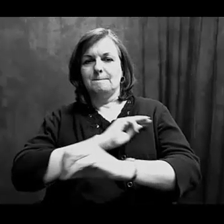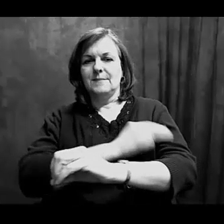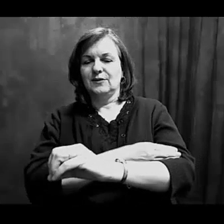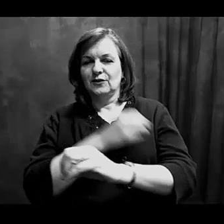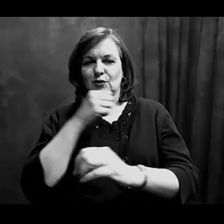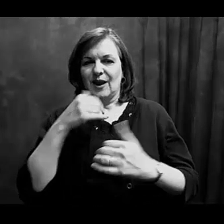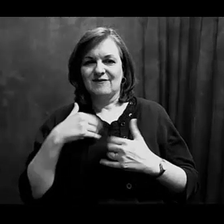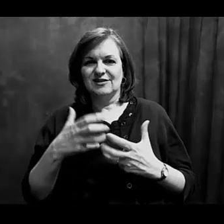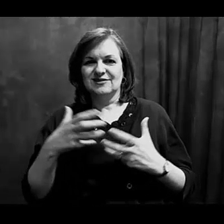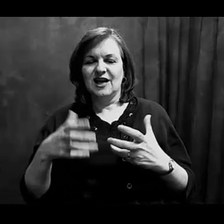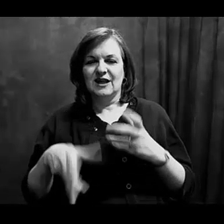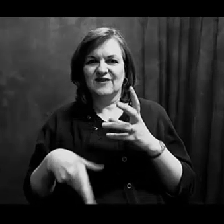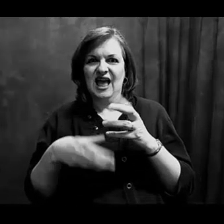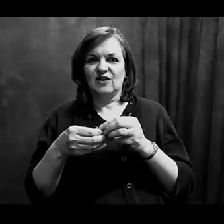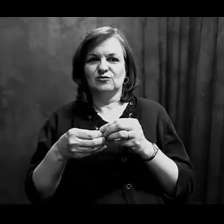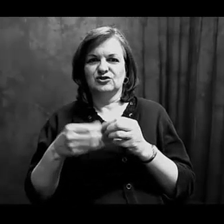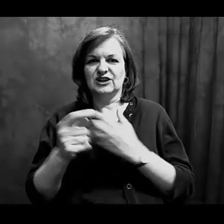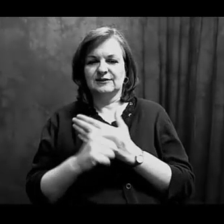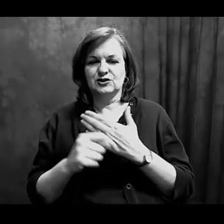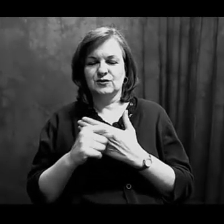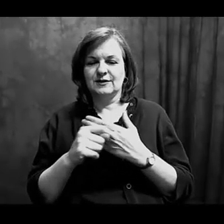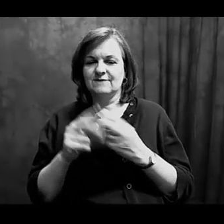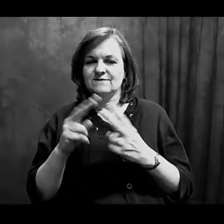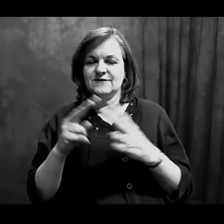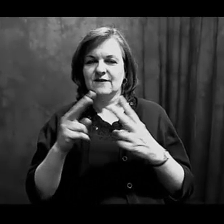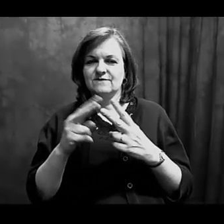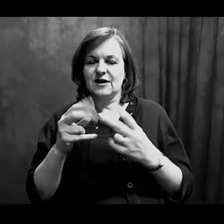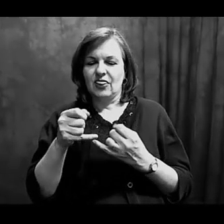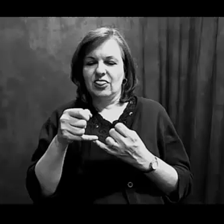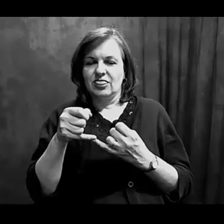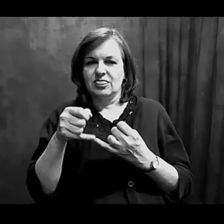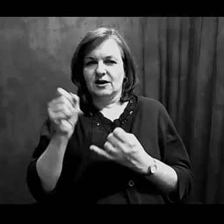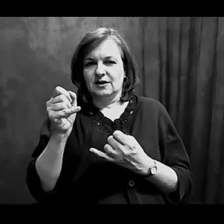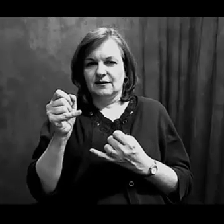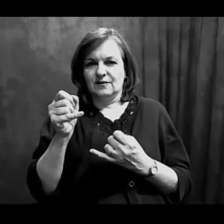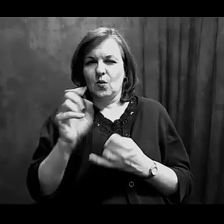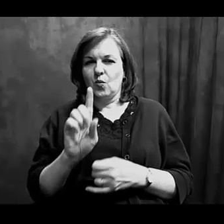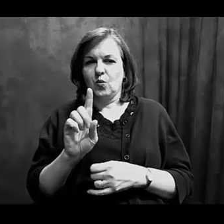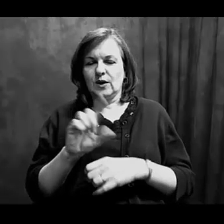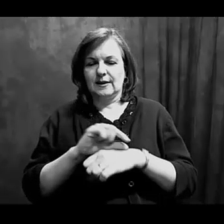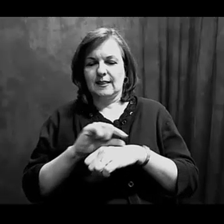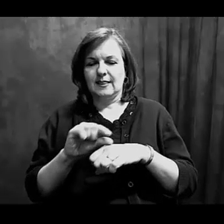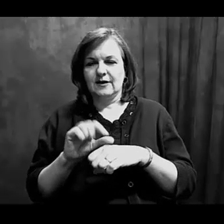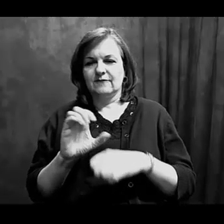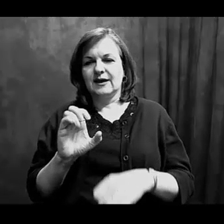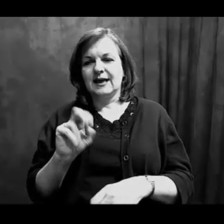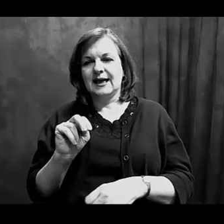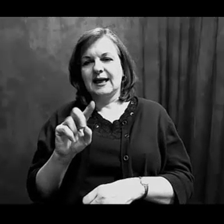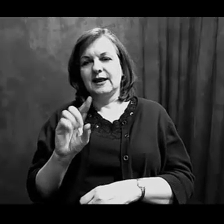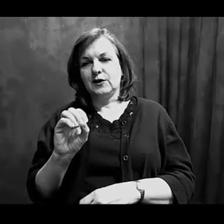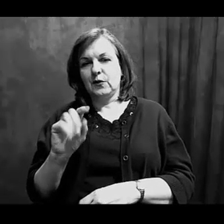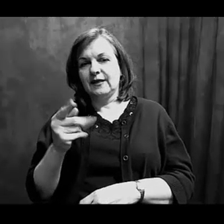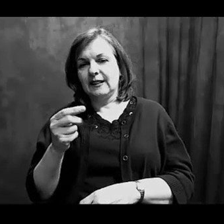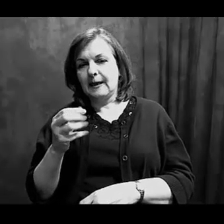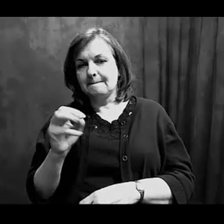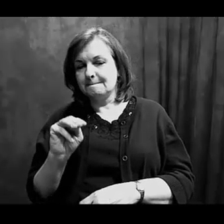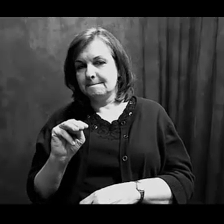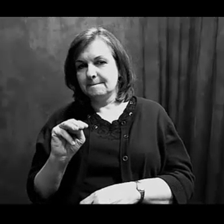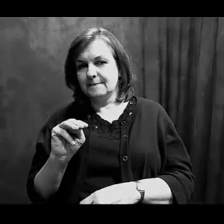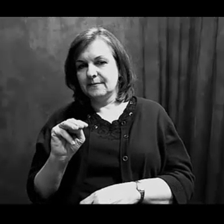extra tissue they're very thin they're one layer of endothelium one layer of cells